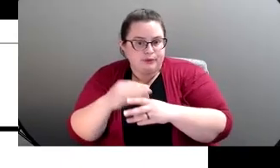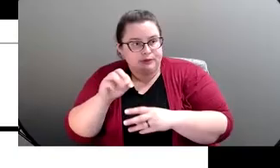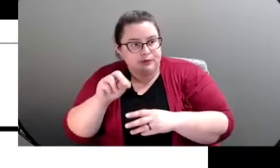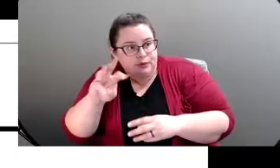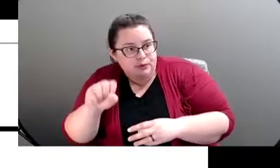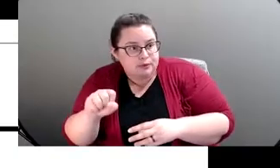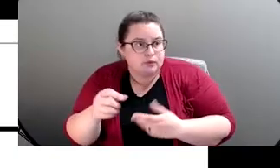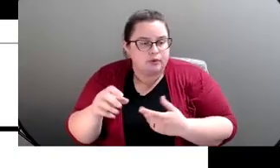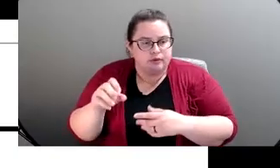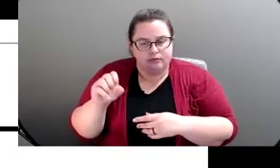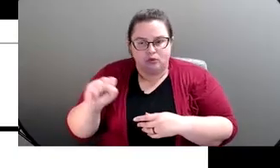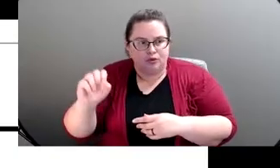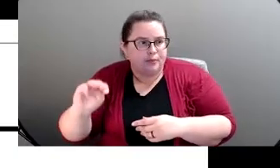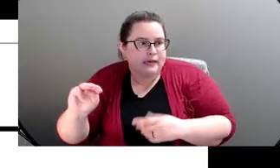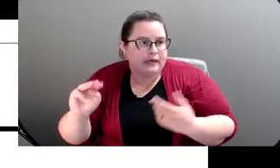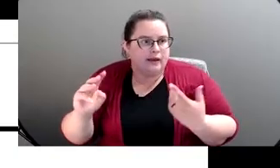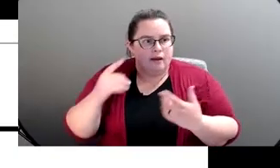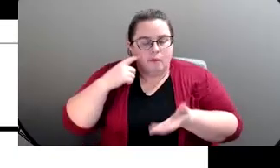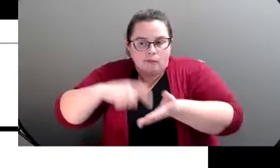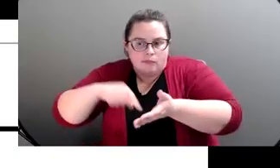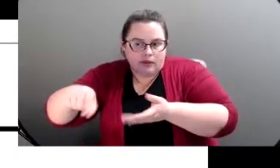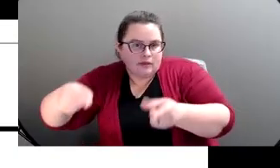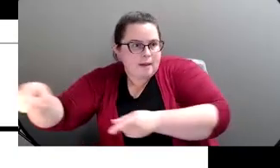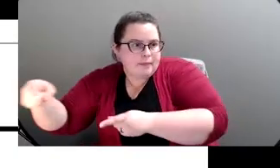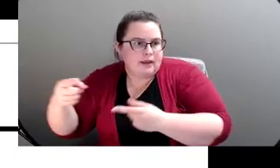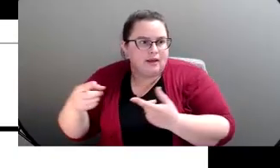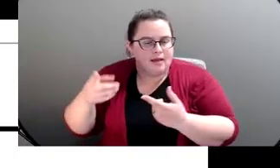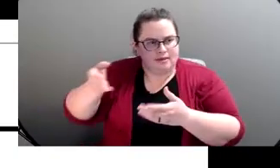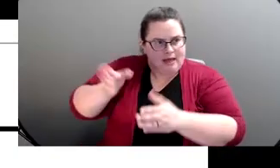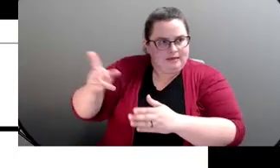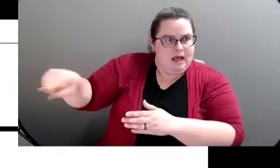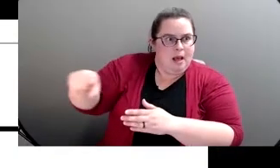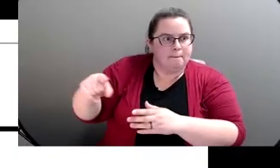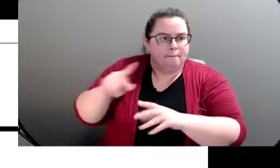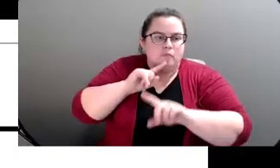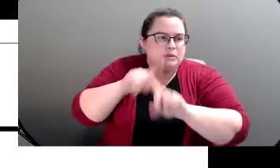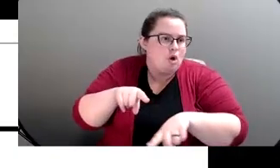related to the topic we're talking about, and have them be able to respond,